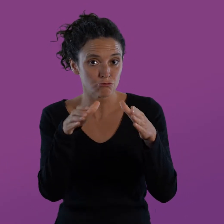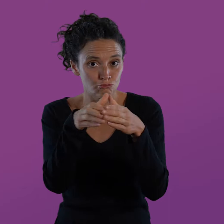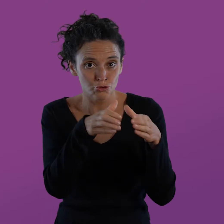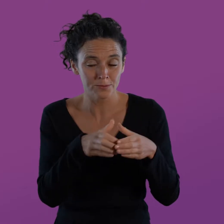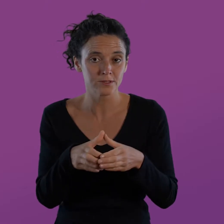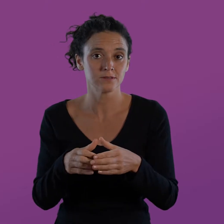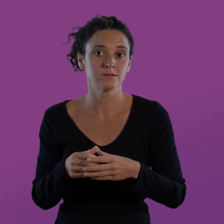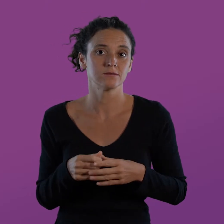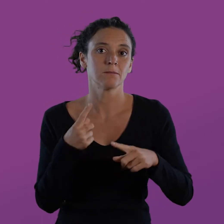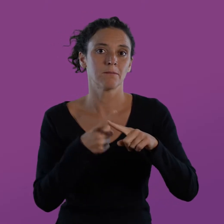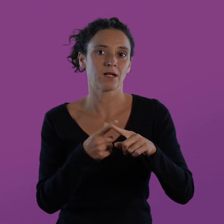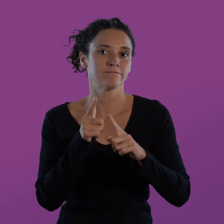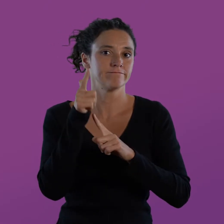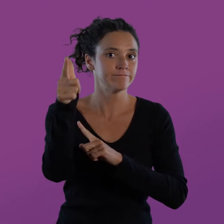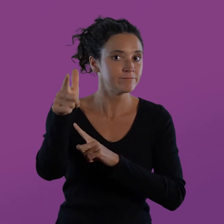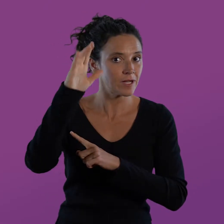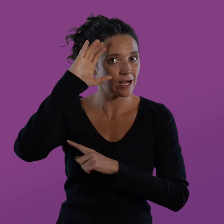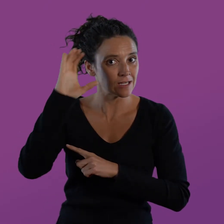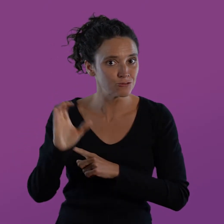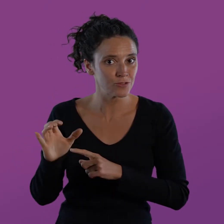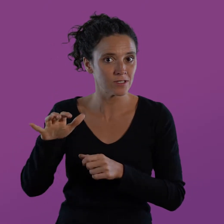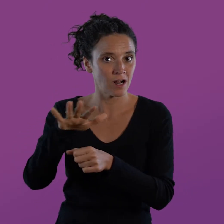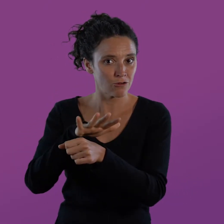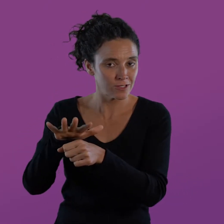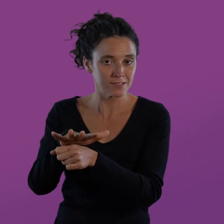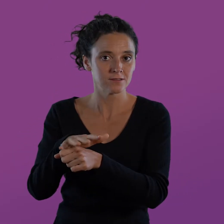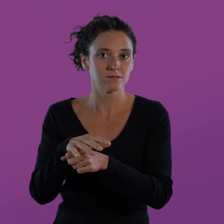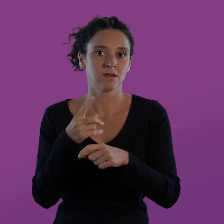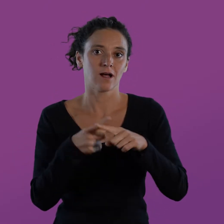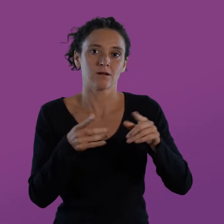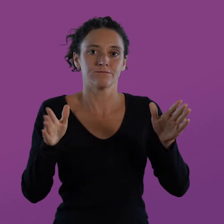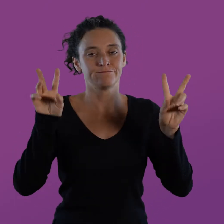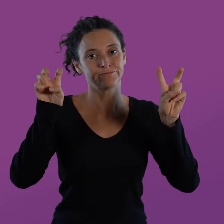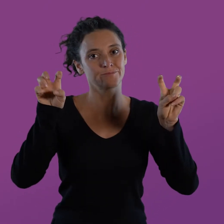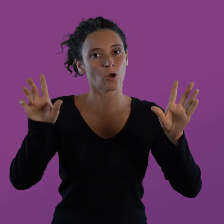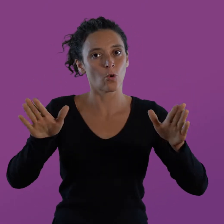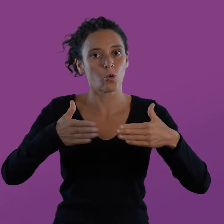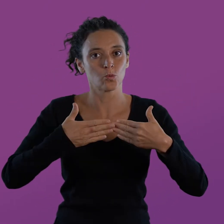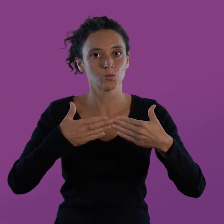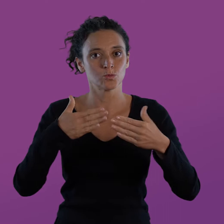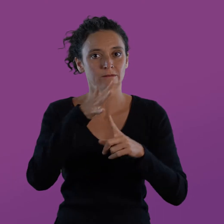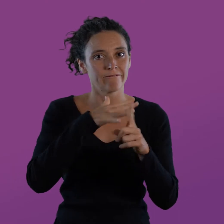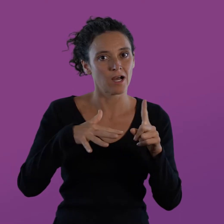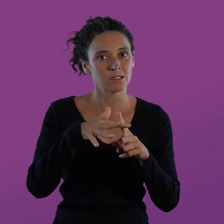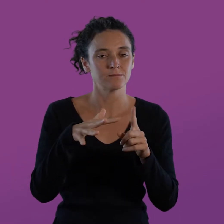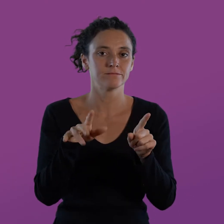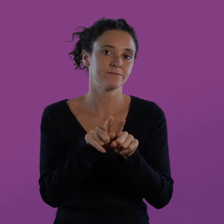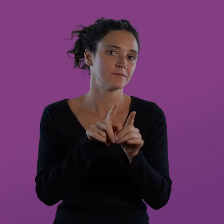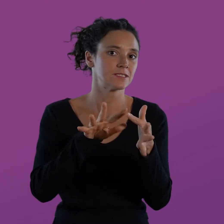of First Nations people with disability and to the experiences of people from culturally - and linguistically diverse communities, as well as people in remote areas and closed -